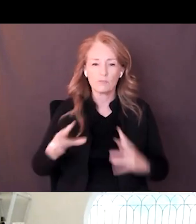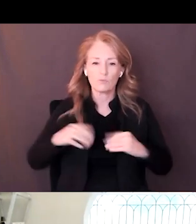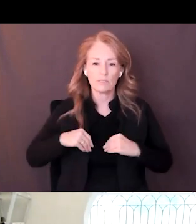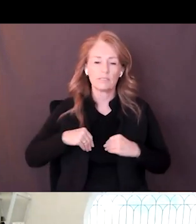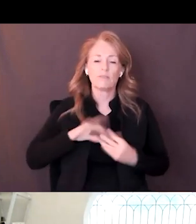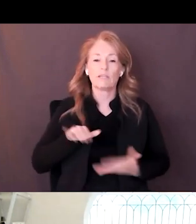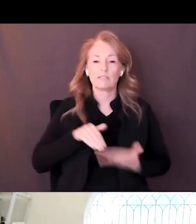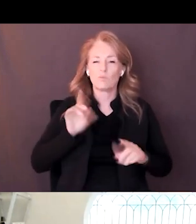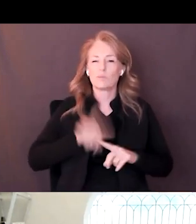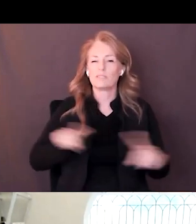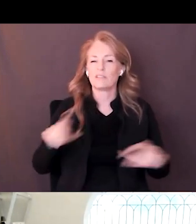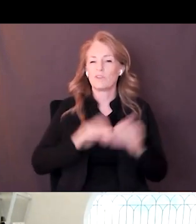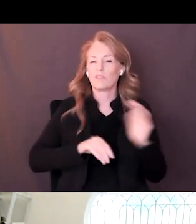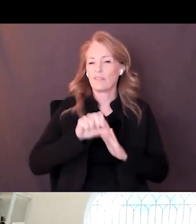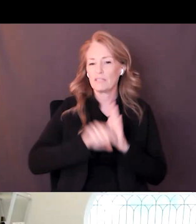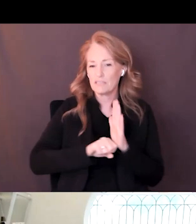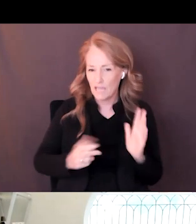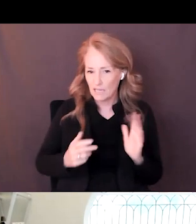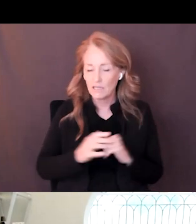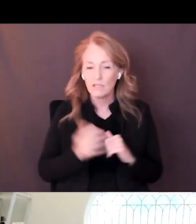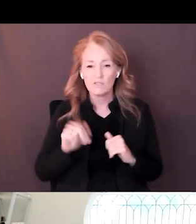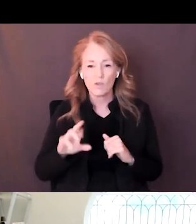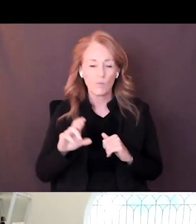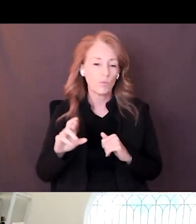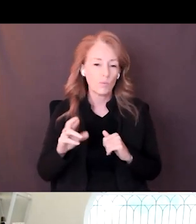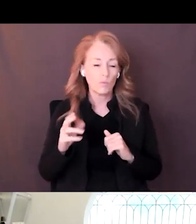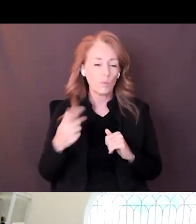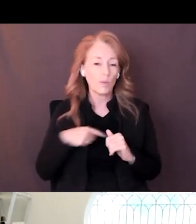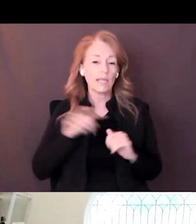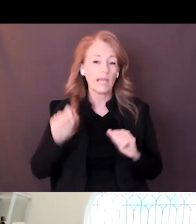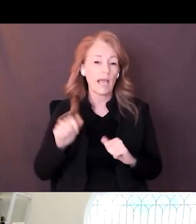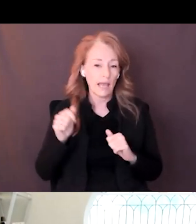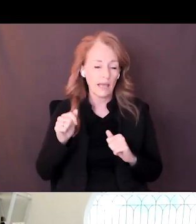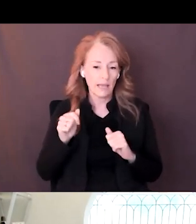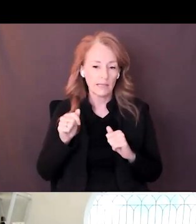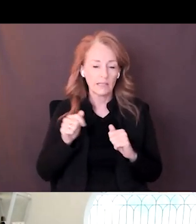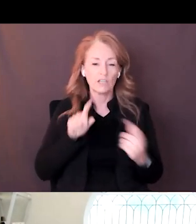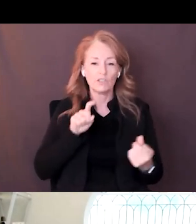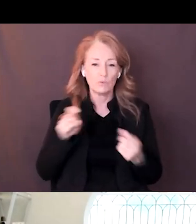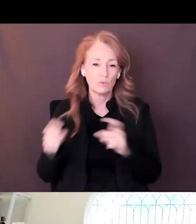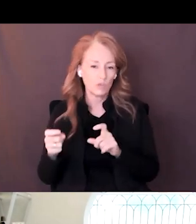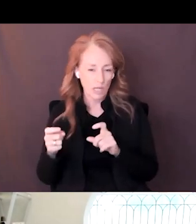STATE HAD SO WE HAD TO TURN TO INFORMATION TO HAVE IT REWRITTEN TO INCLUDE THE CRISIS SHARES AND THINGS LIKE THAT.